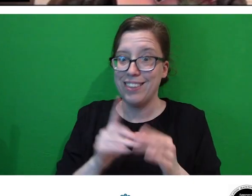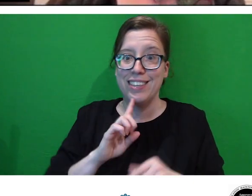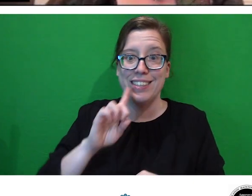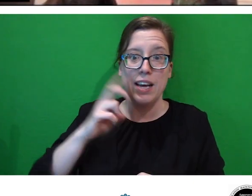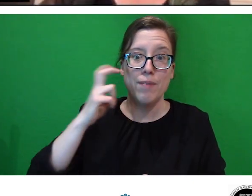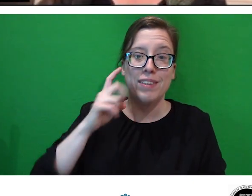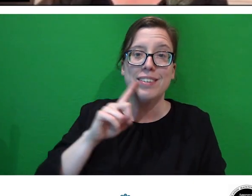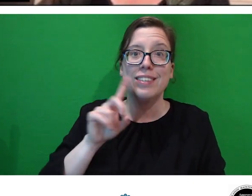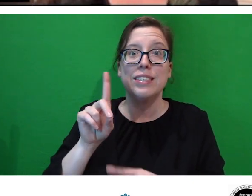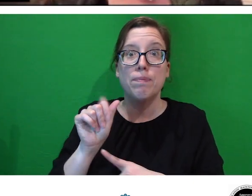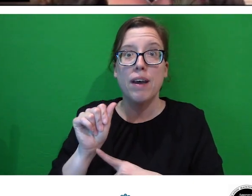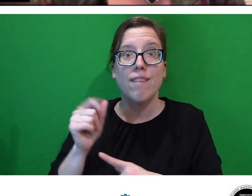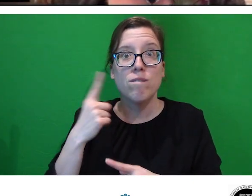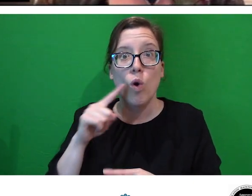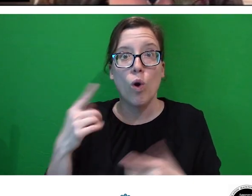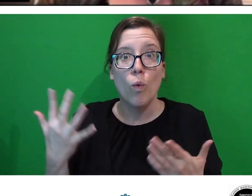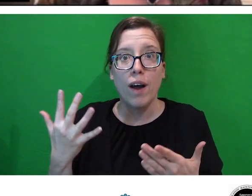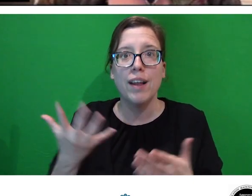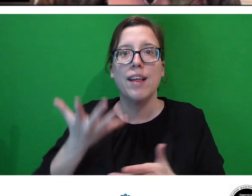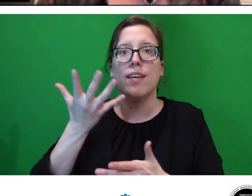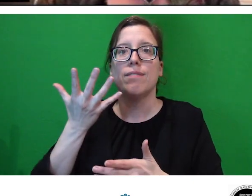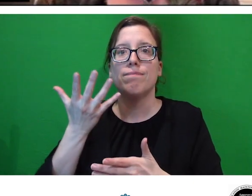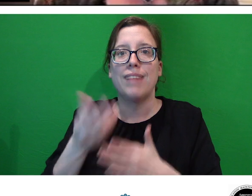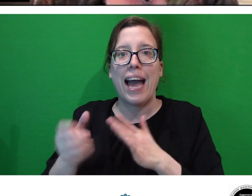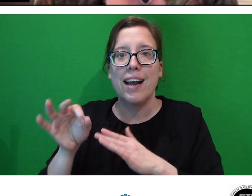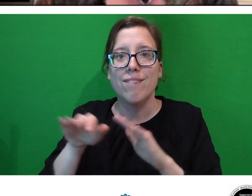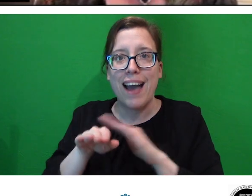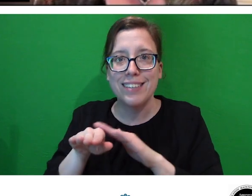Okay, impacts on the process of learning.